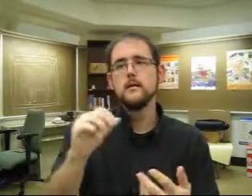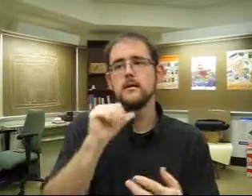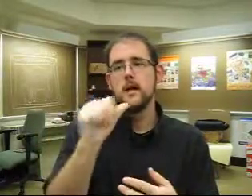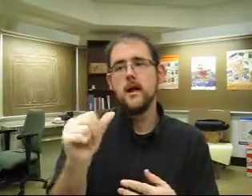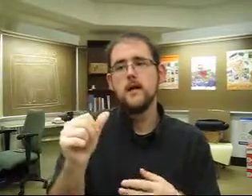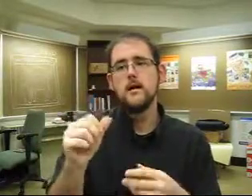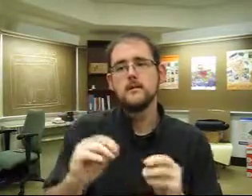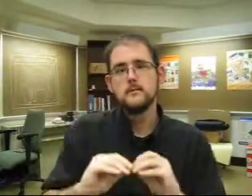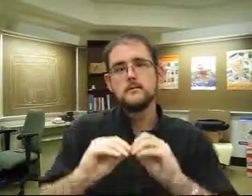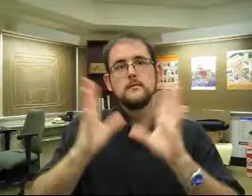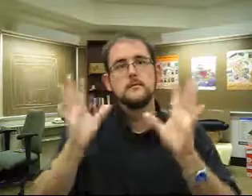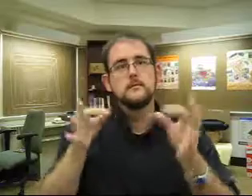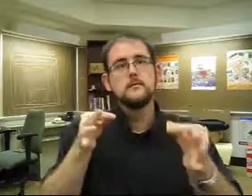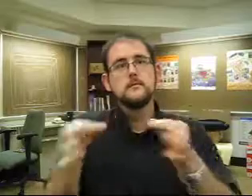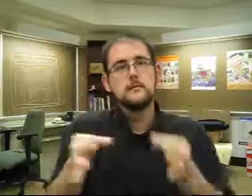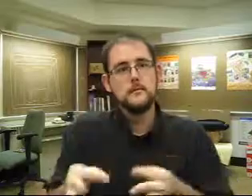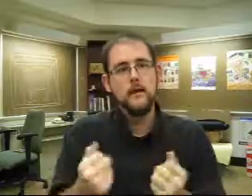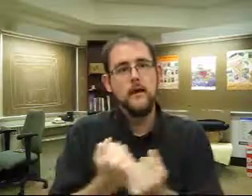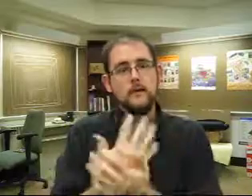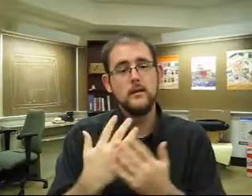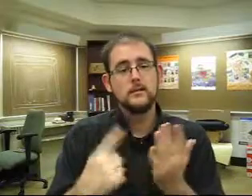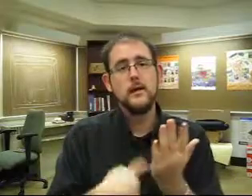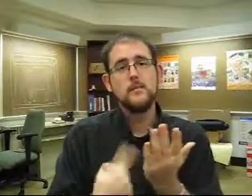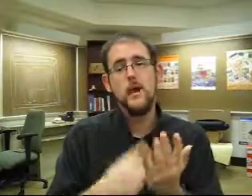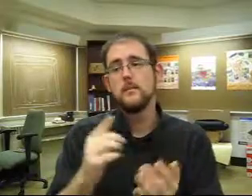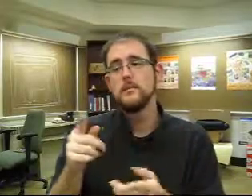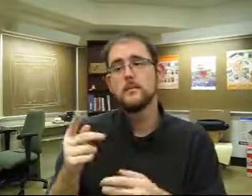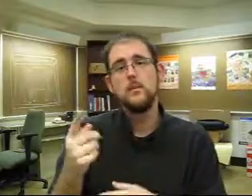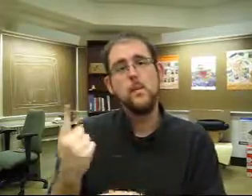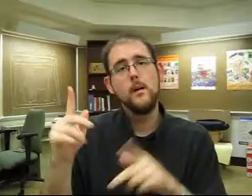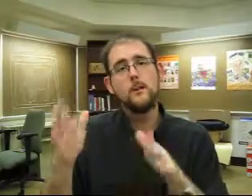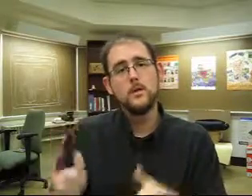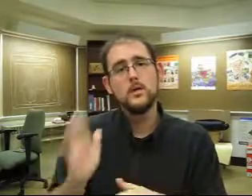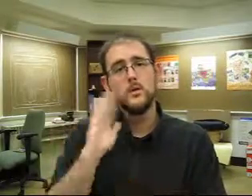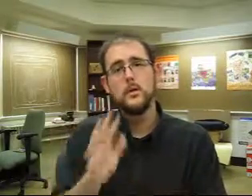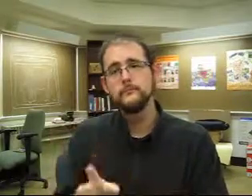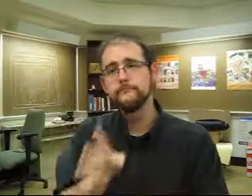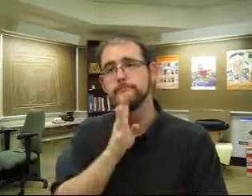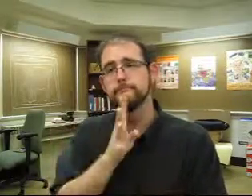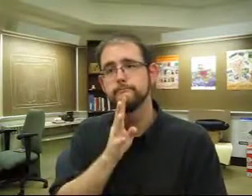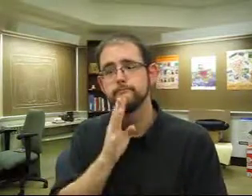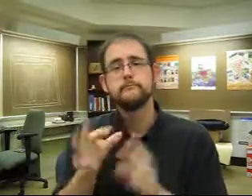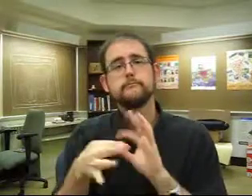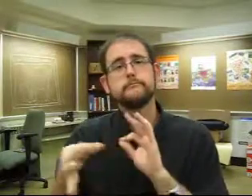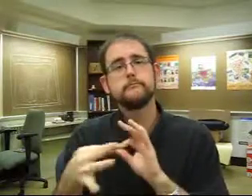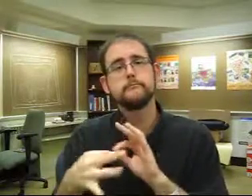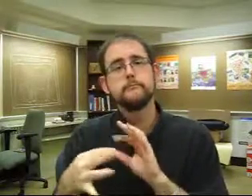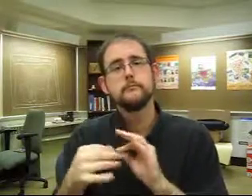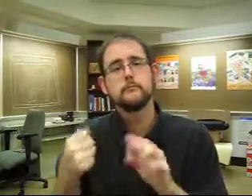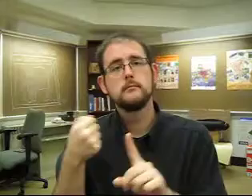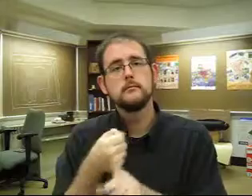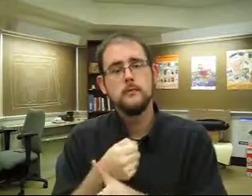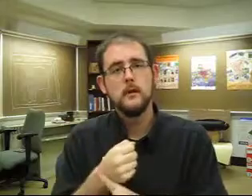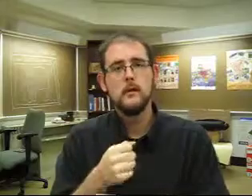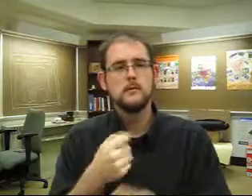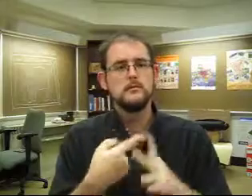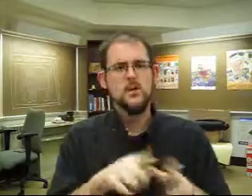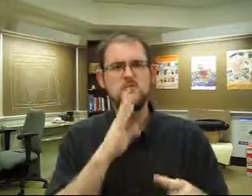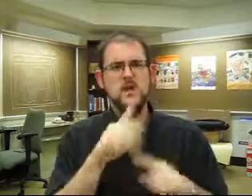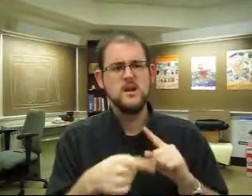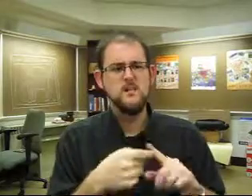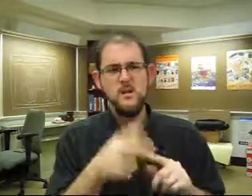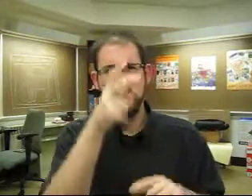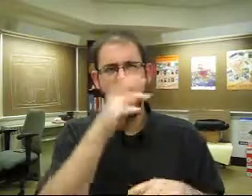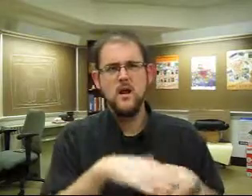events aren't clearly defined. A person will be talking, and suddenly you're reading about